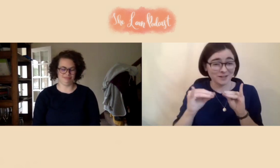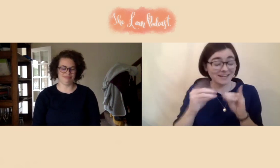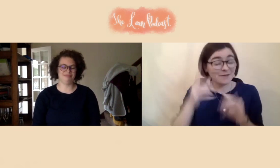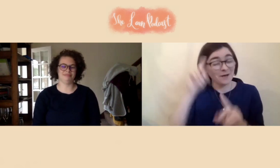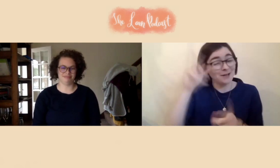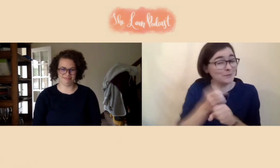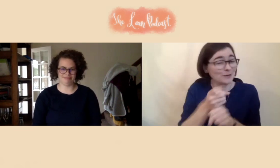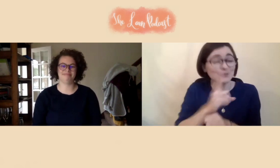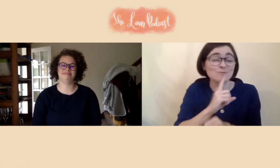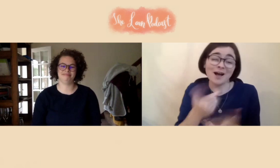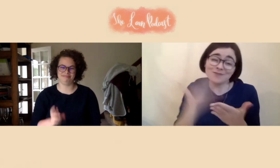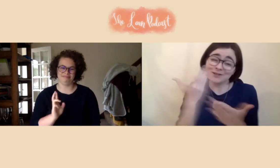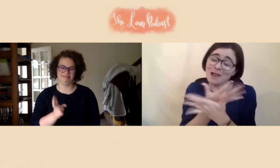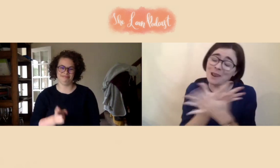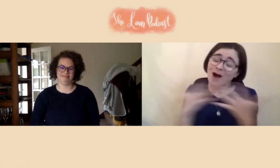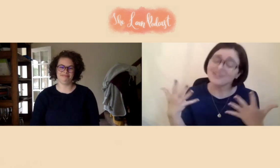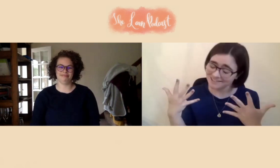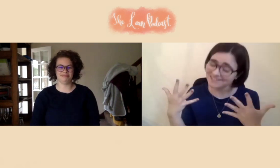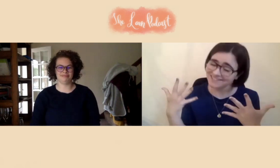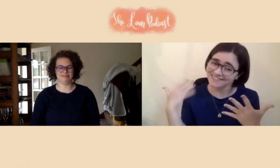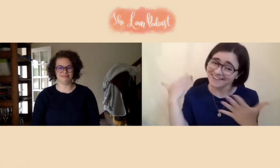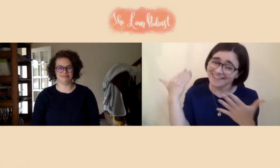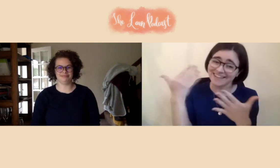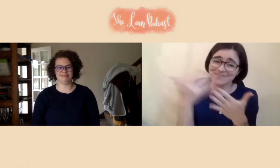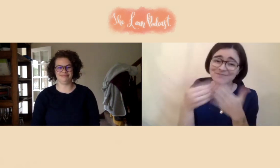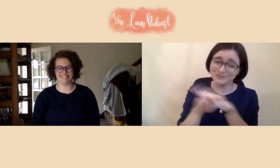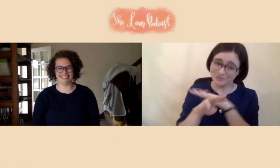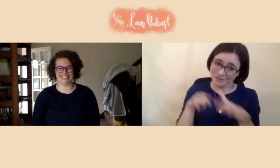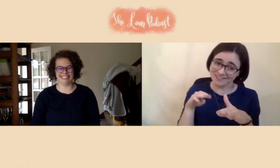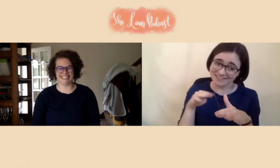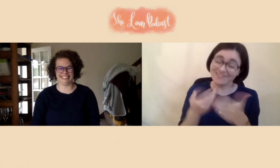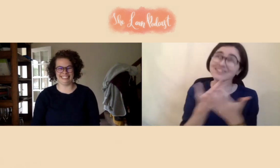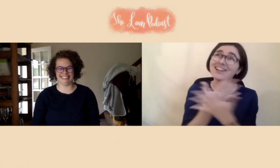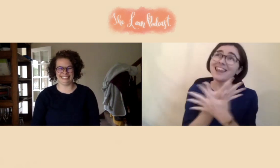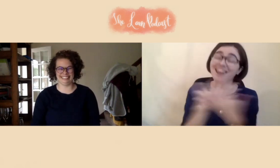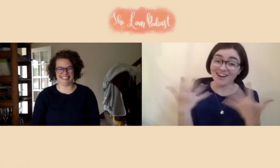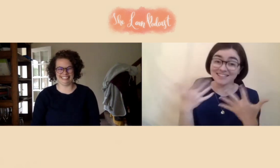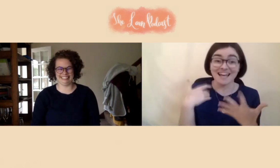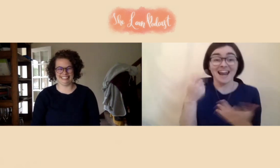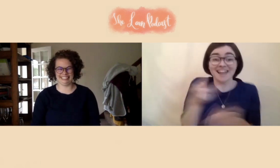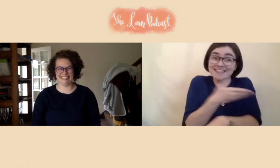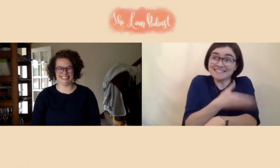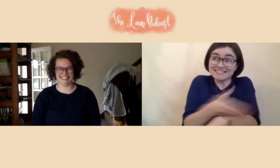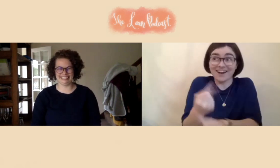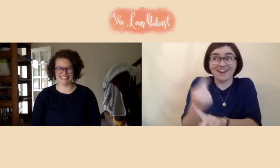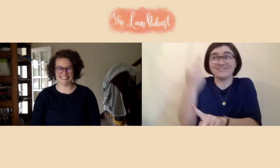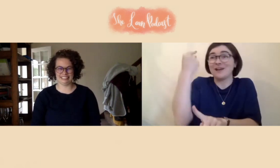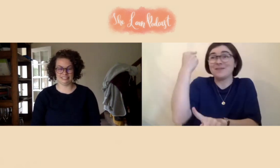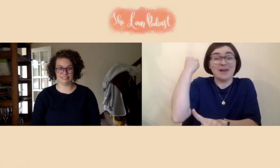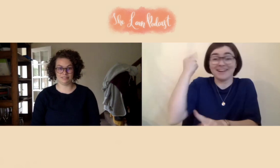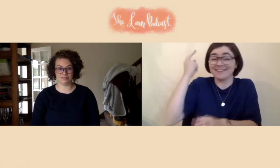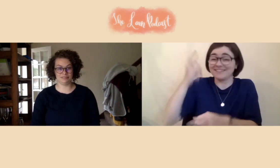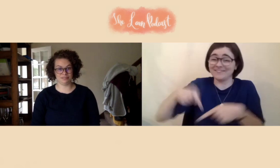but I've learned a lot of things in these past few months. And what I did at the very start of those months is very different to what I do now,